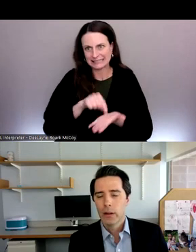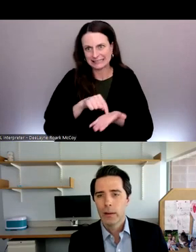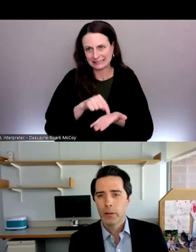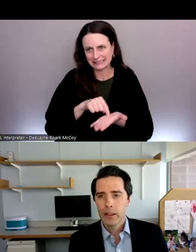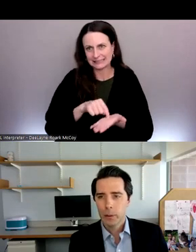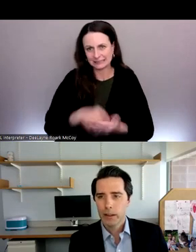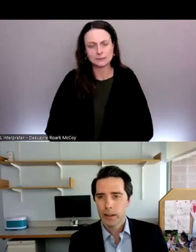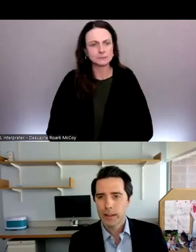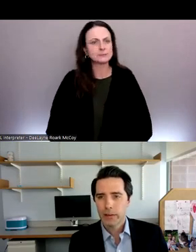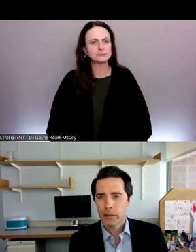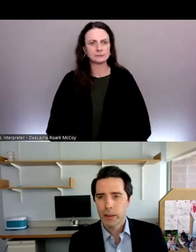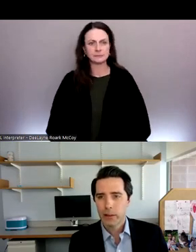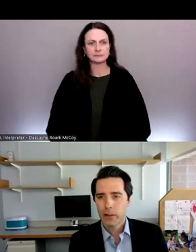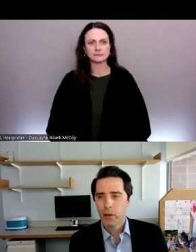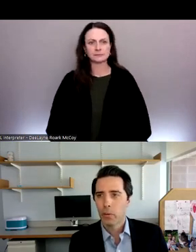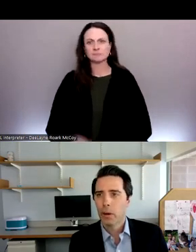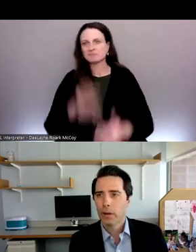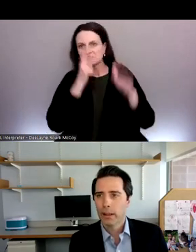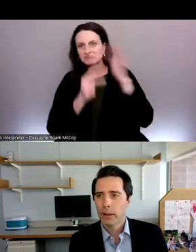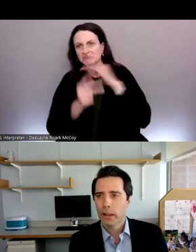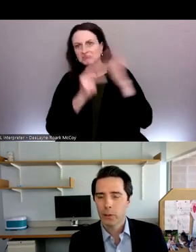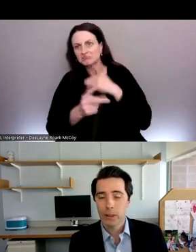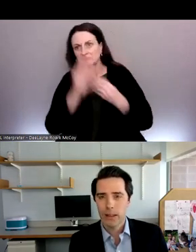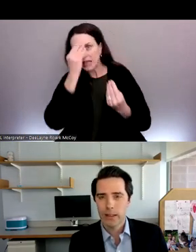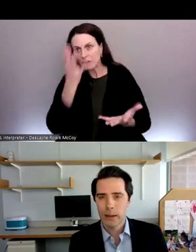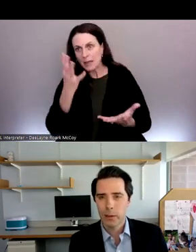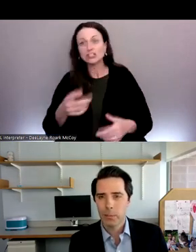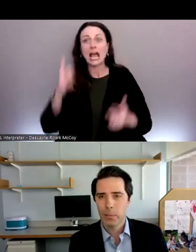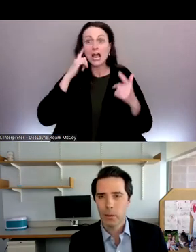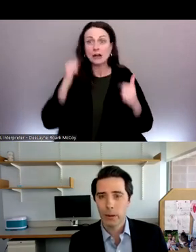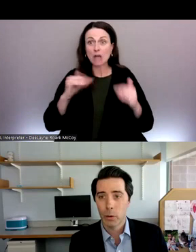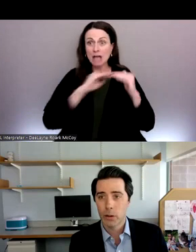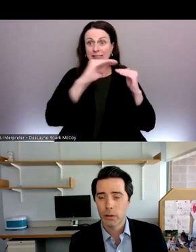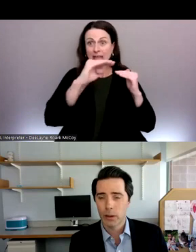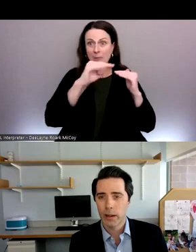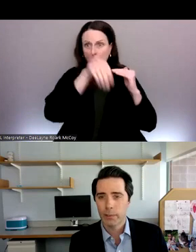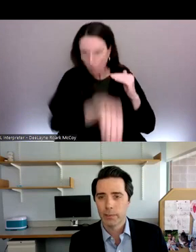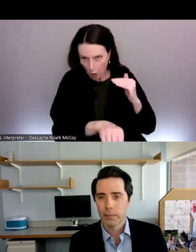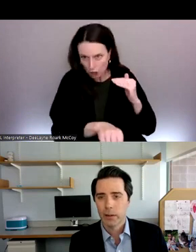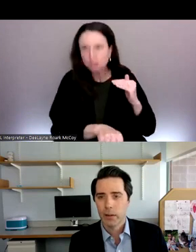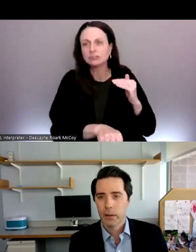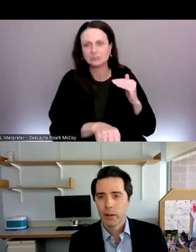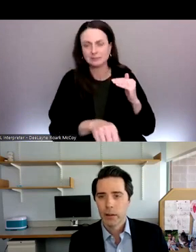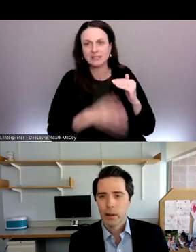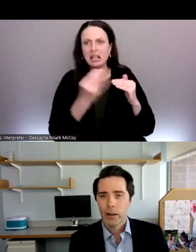it provides prognostic information so whether the hearing loss will stay the